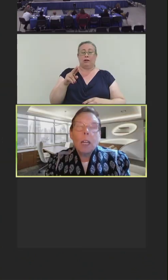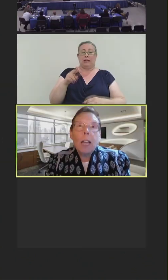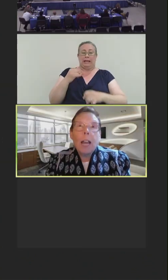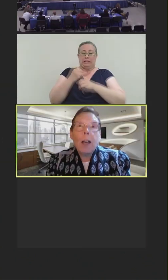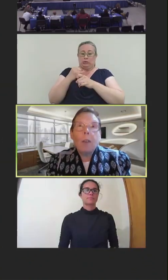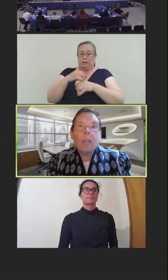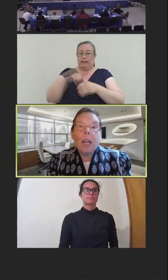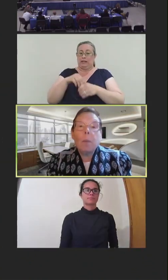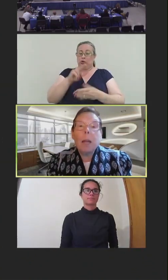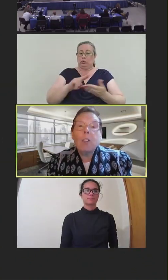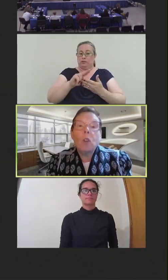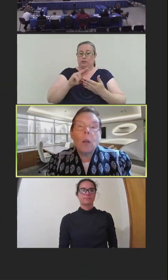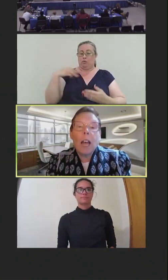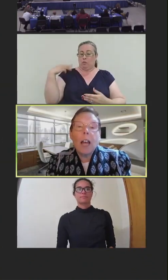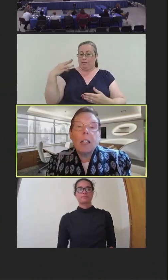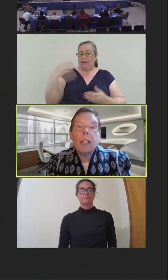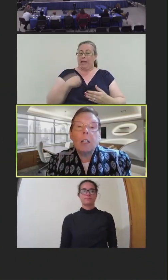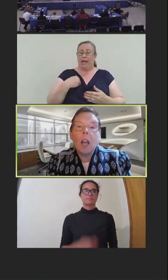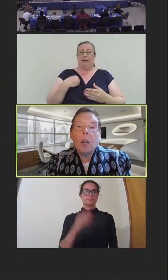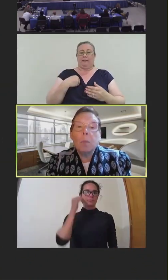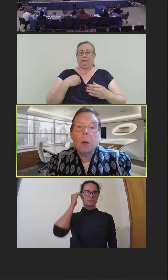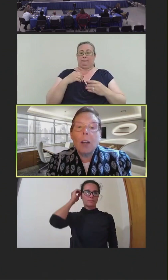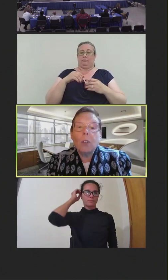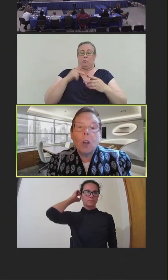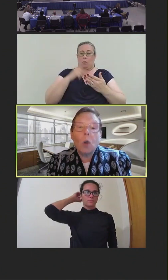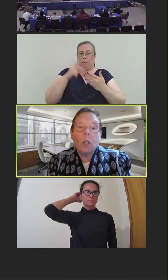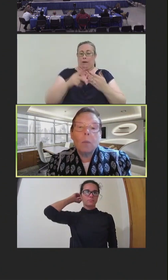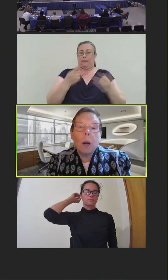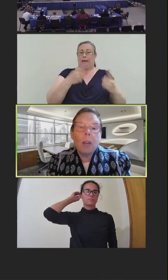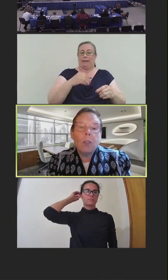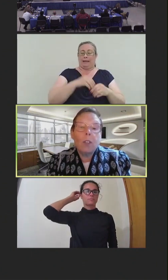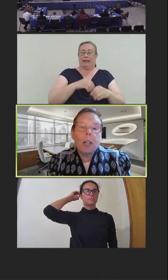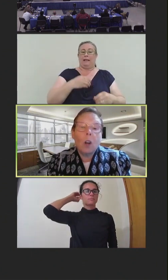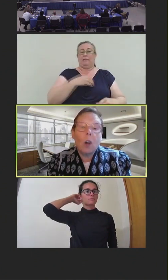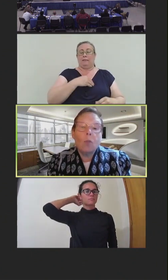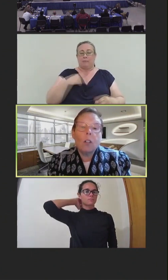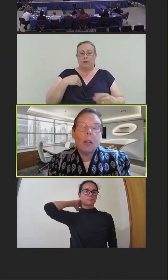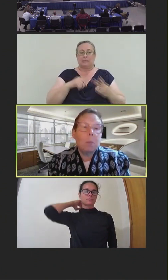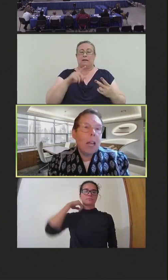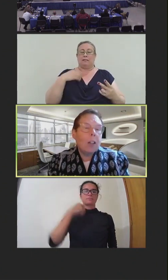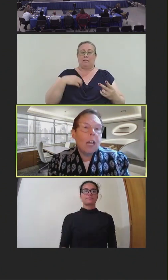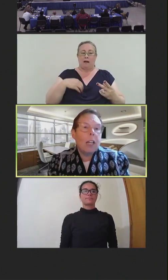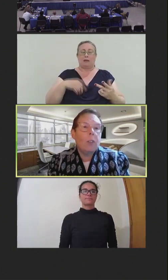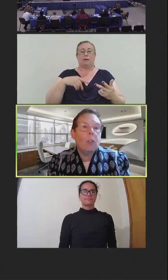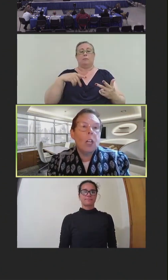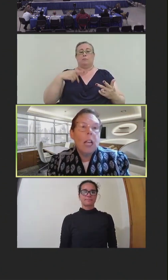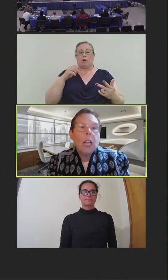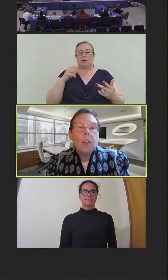we have campaigns going on in lung, breast, colon, prostate, ovary, and bladder cancer.